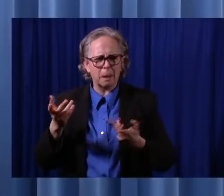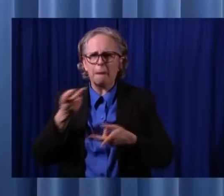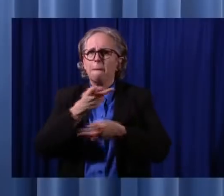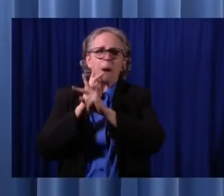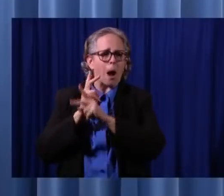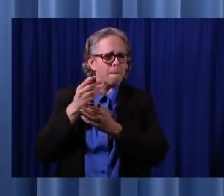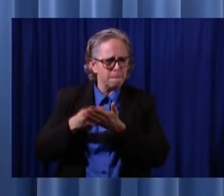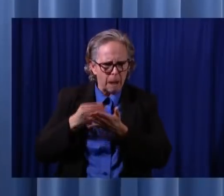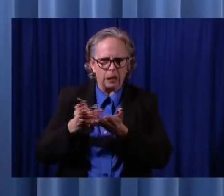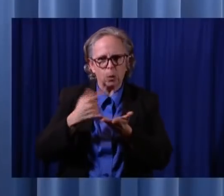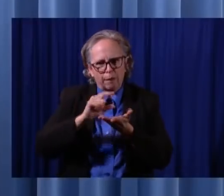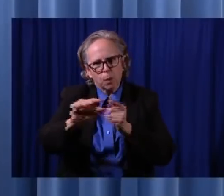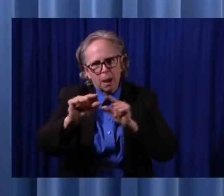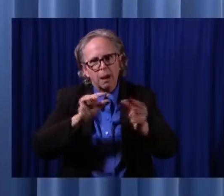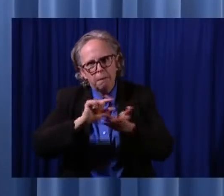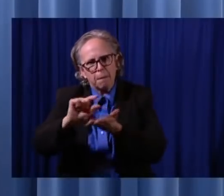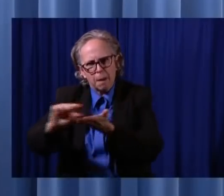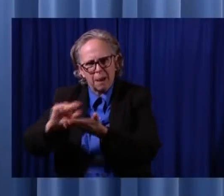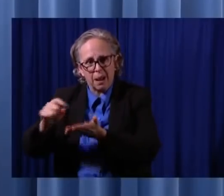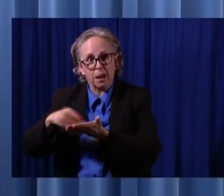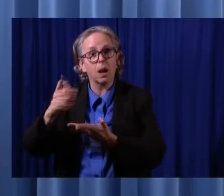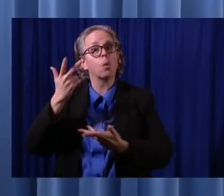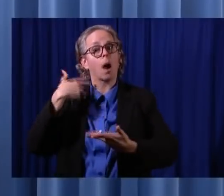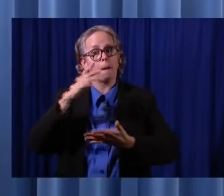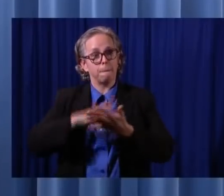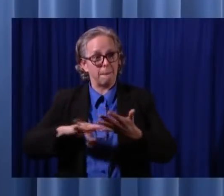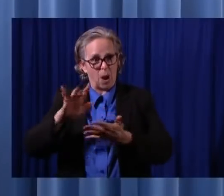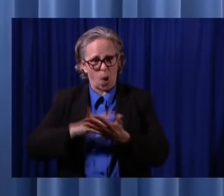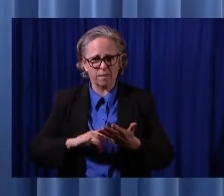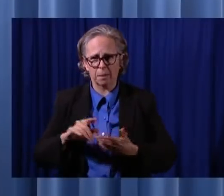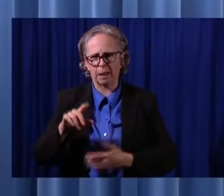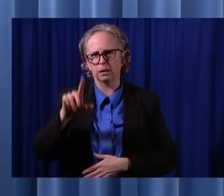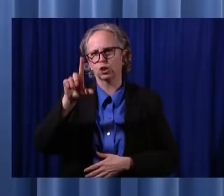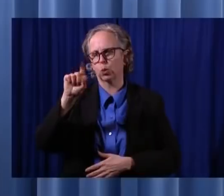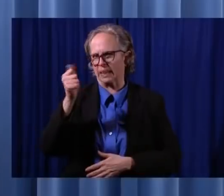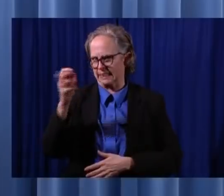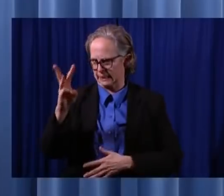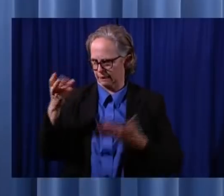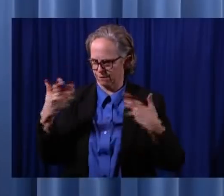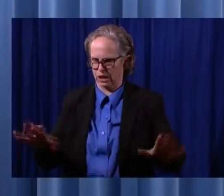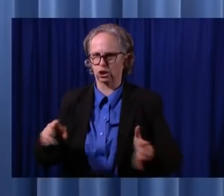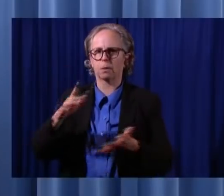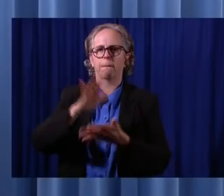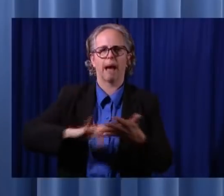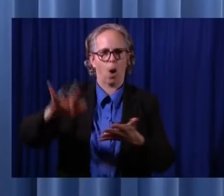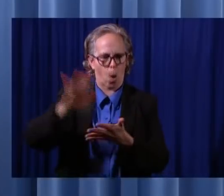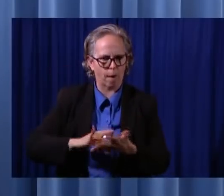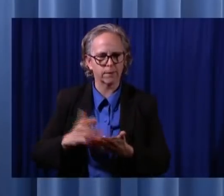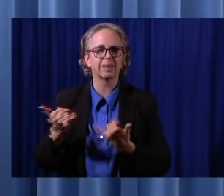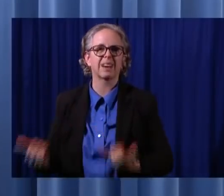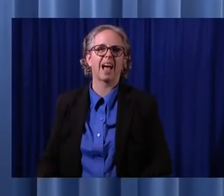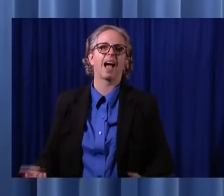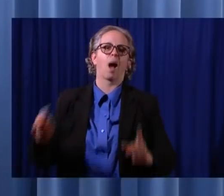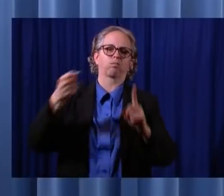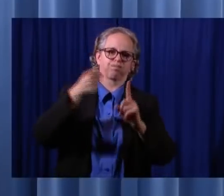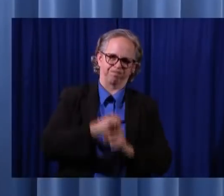PAY UNEMPLOYMENT BENEFITS AND SO OHIO BORROWED MONEY FROM THE FEDERAL GOVERNMENT AT THE LAST